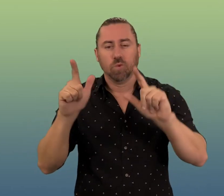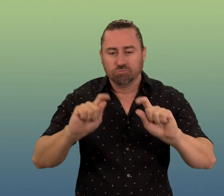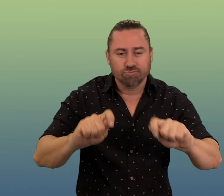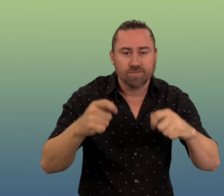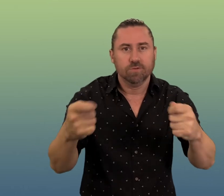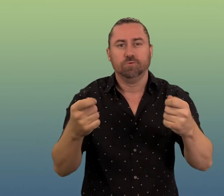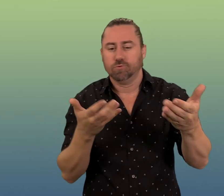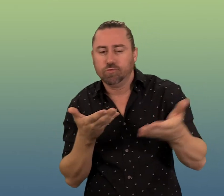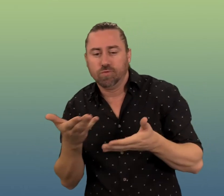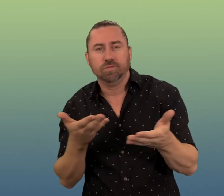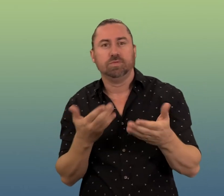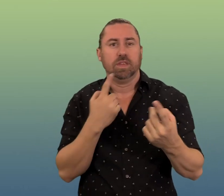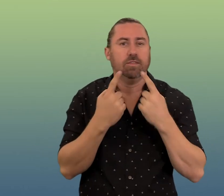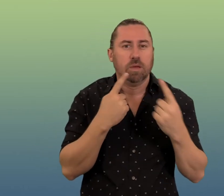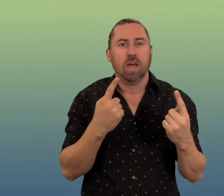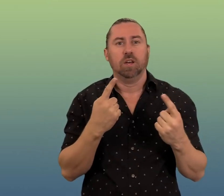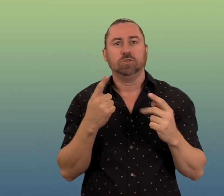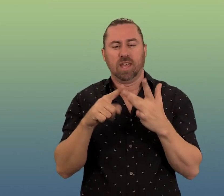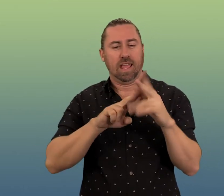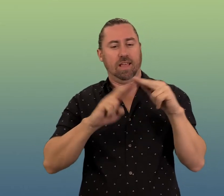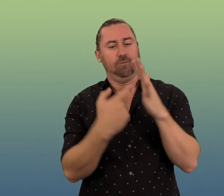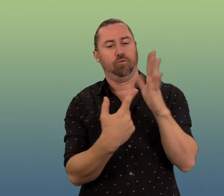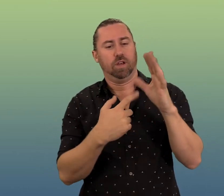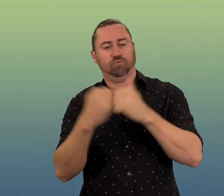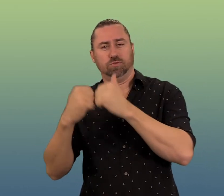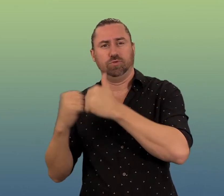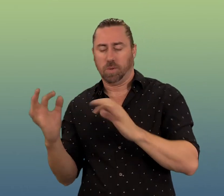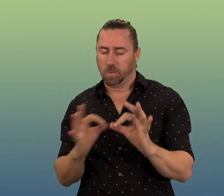transport products, services information and infrastructure.